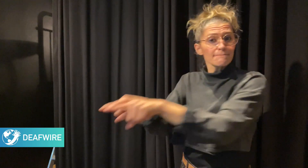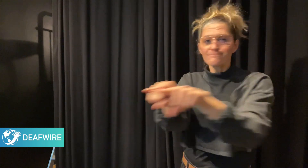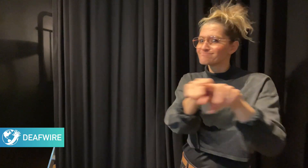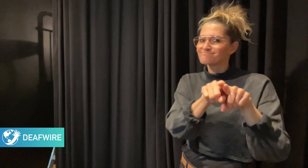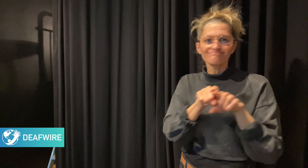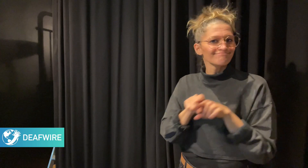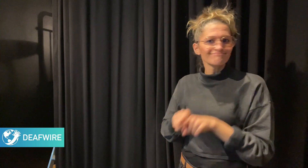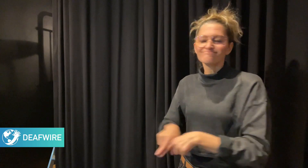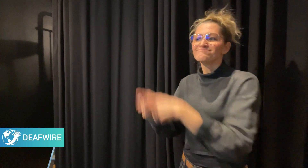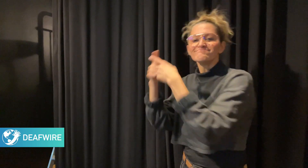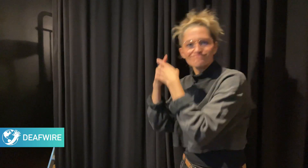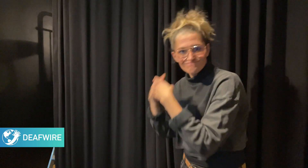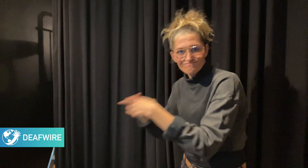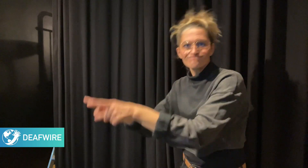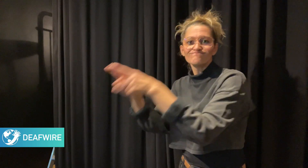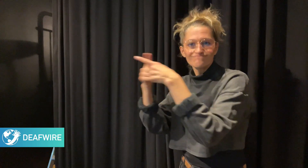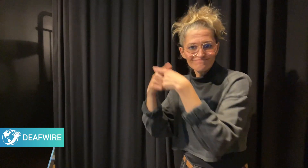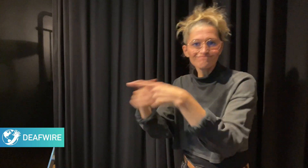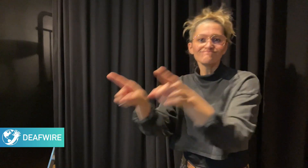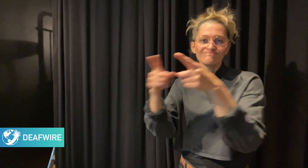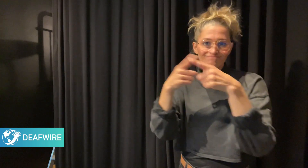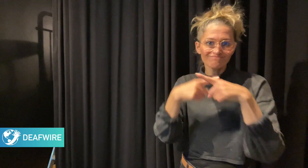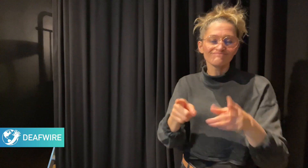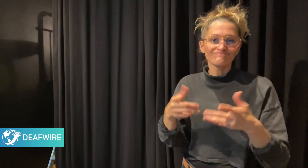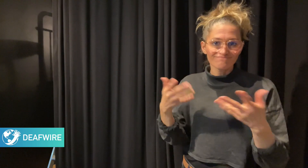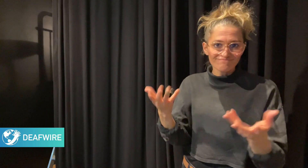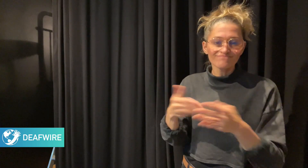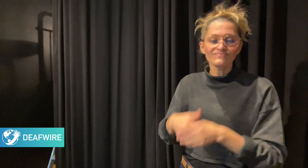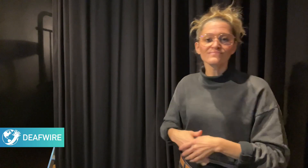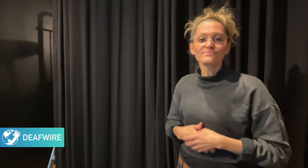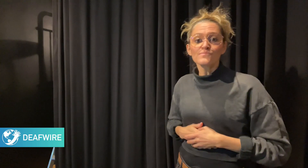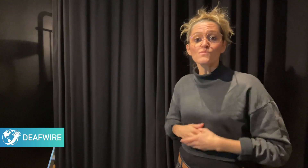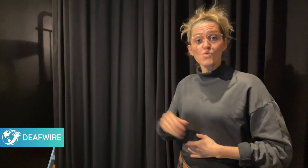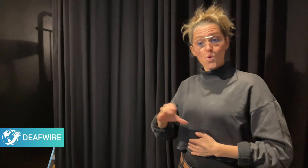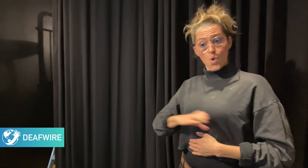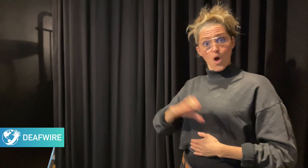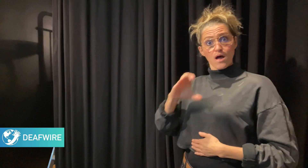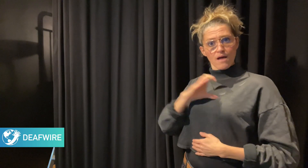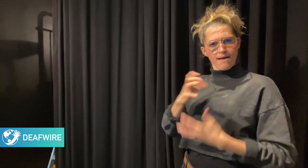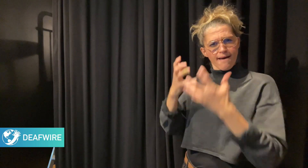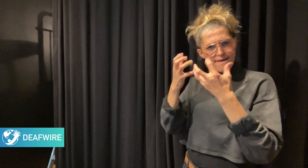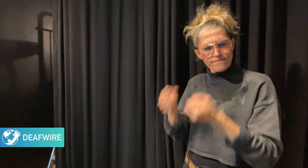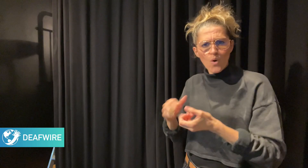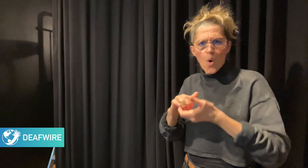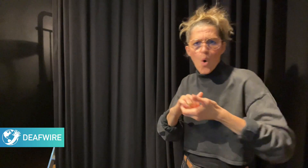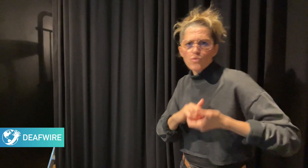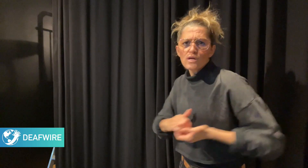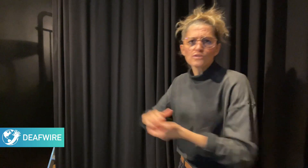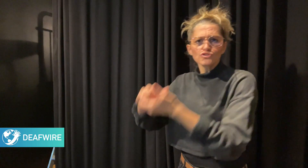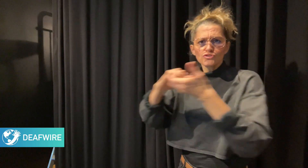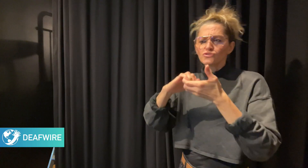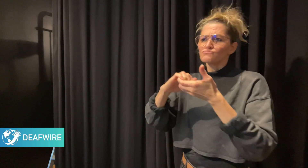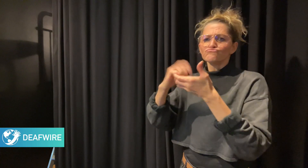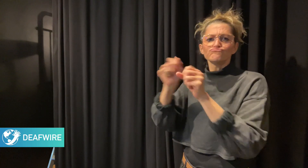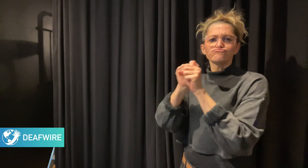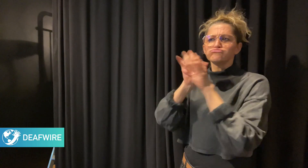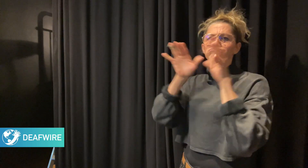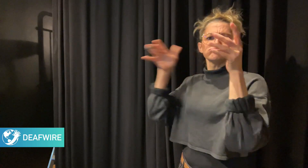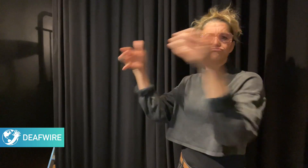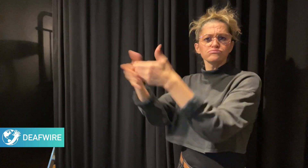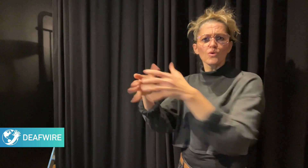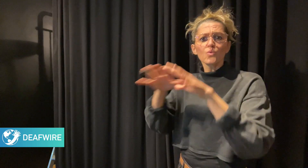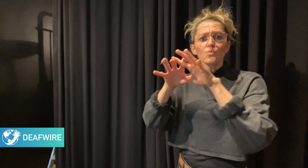and every CODA has different experiences. CODA organizations